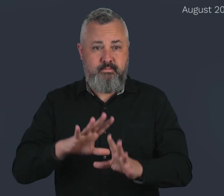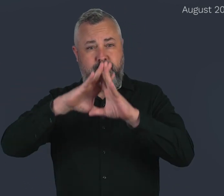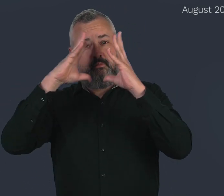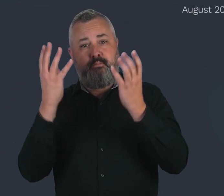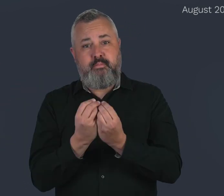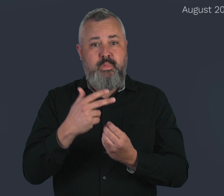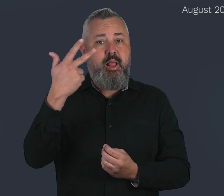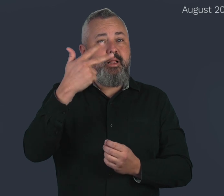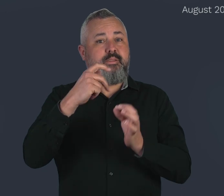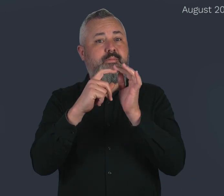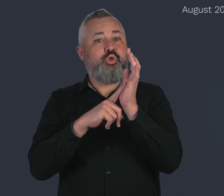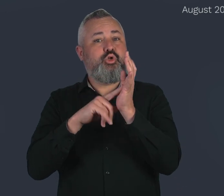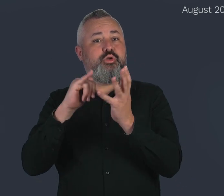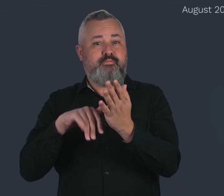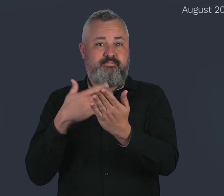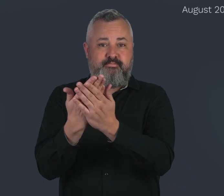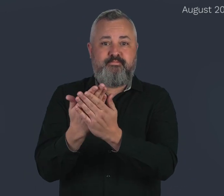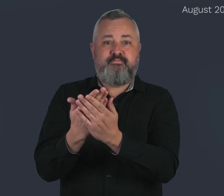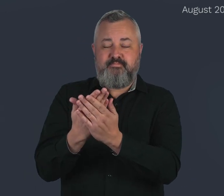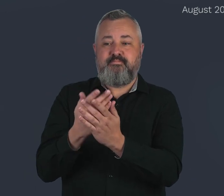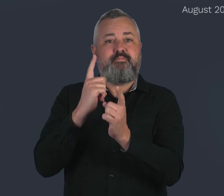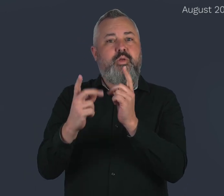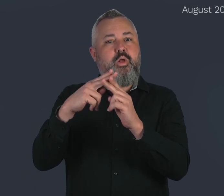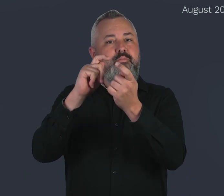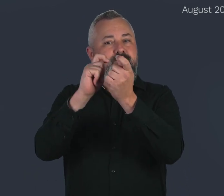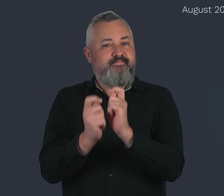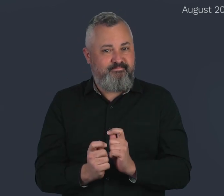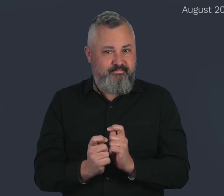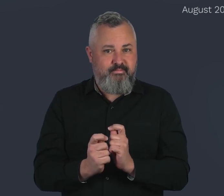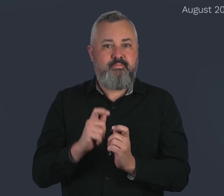A total of 18 bills were passed for reform.